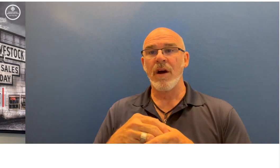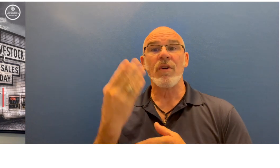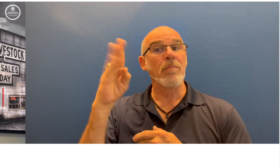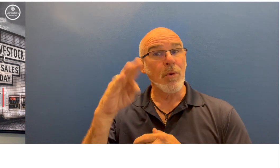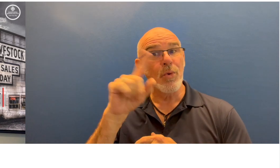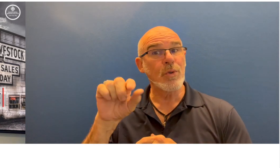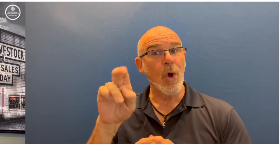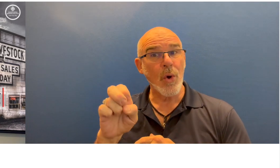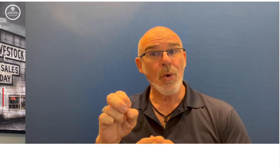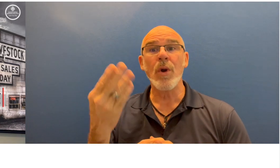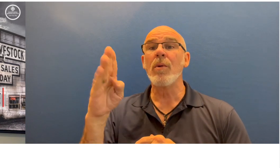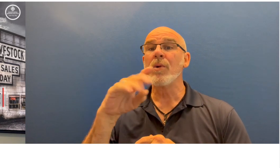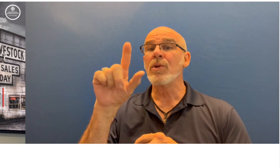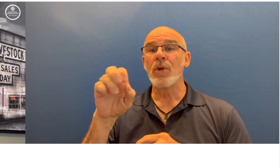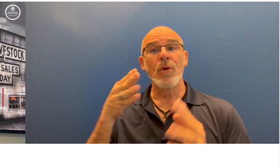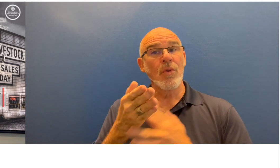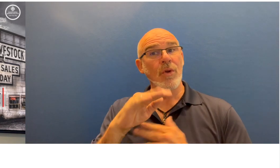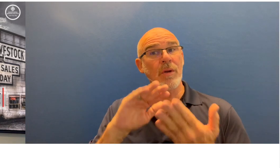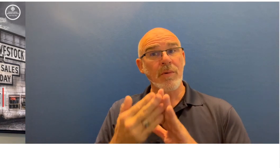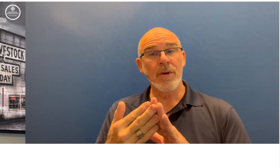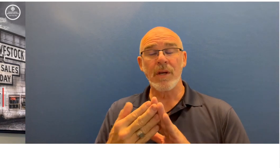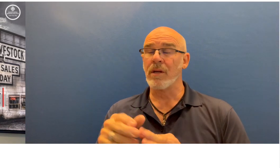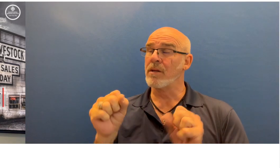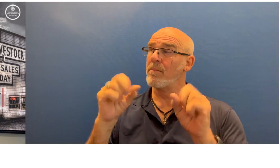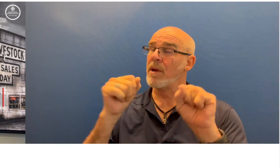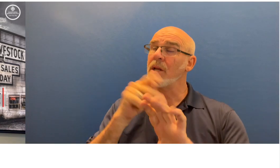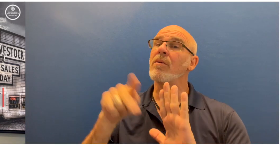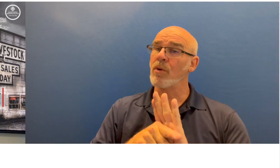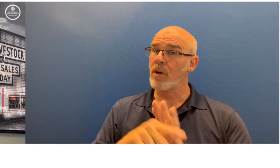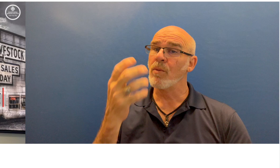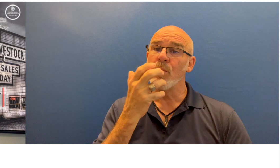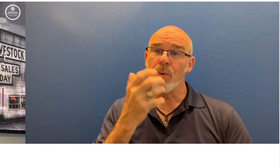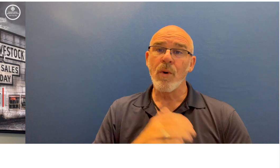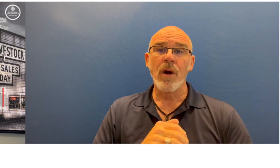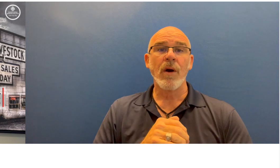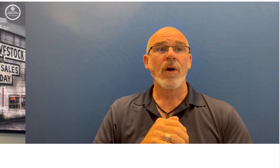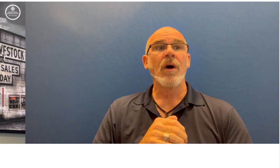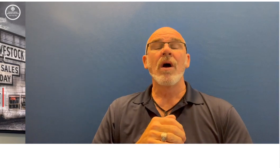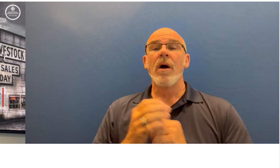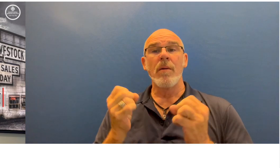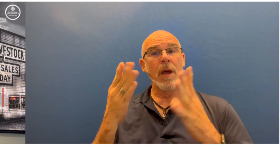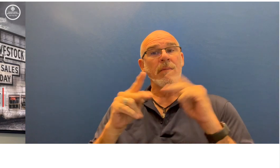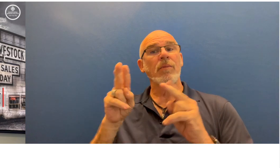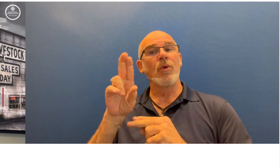and Blue Zones in the community. It's an amazing program. It's, you know, a nationally recognized program